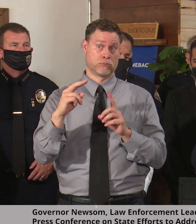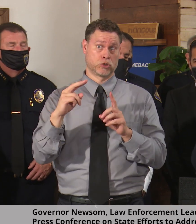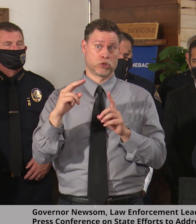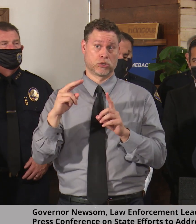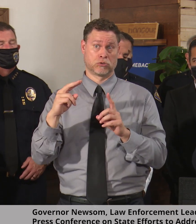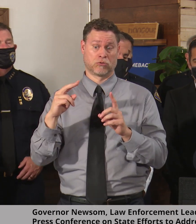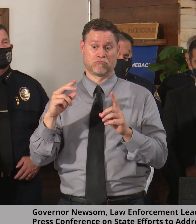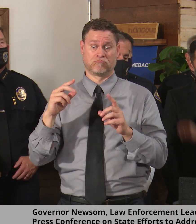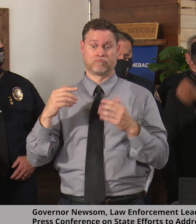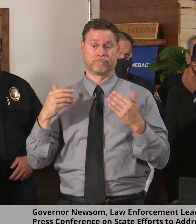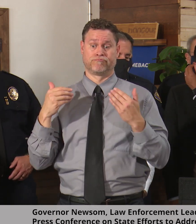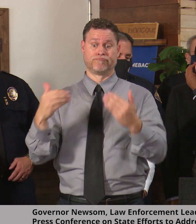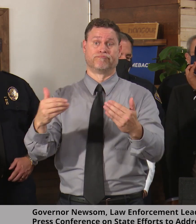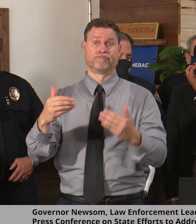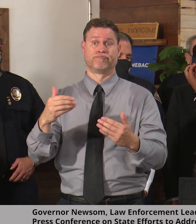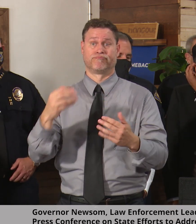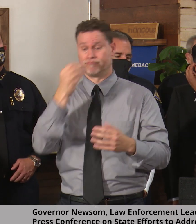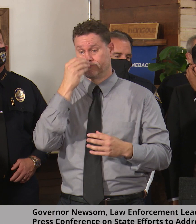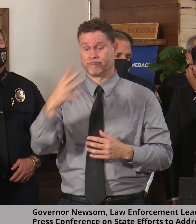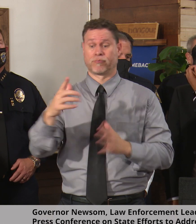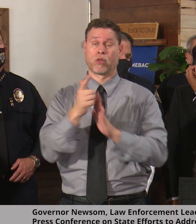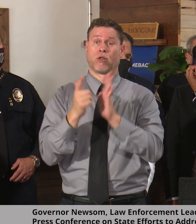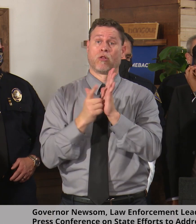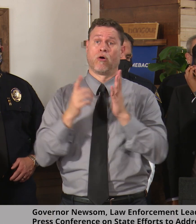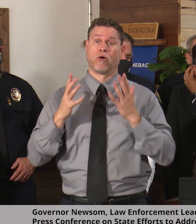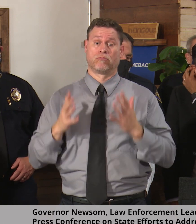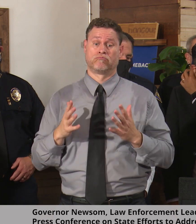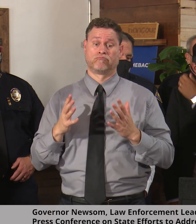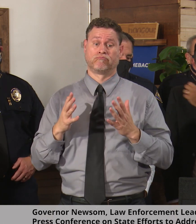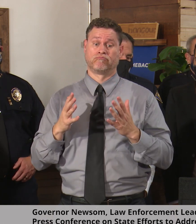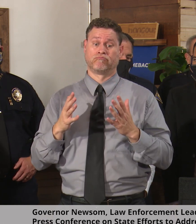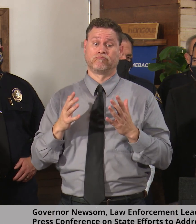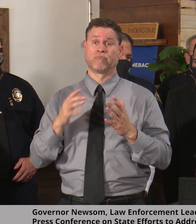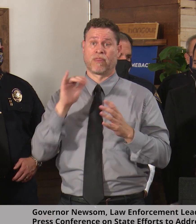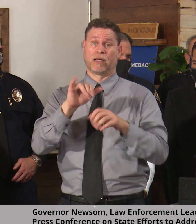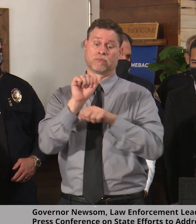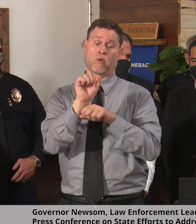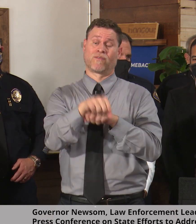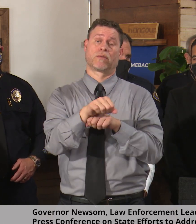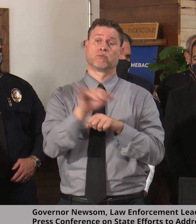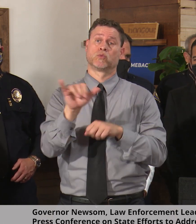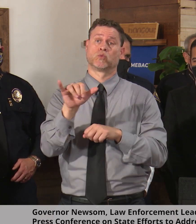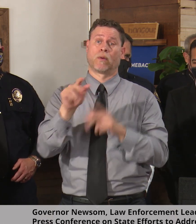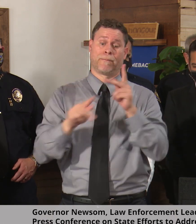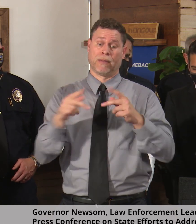the perception that anything goes really, that has to be overcome too because people fear crime when